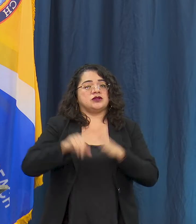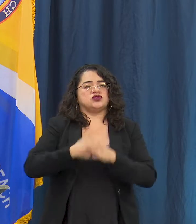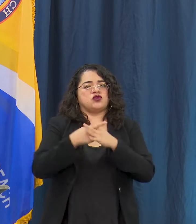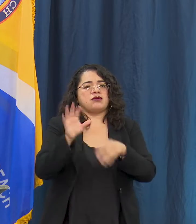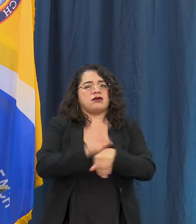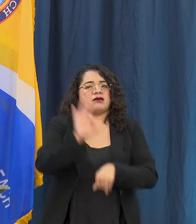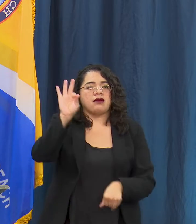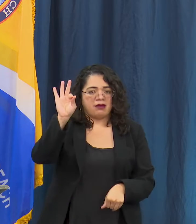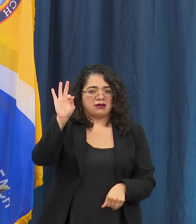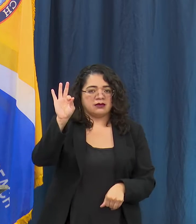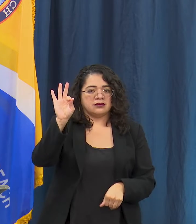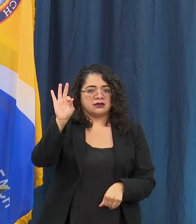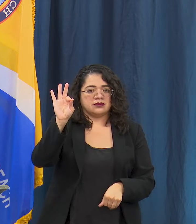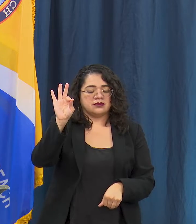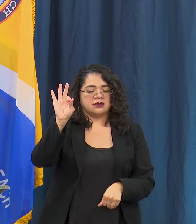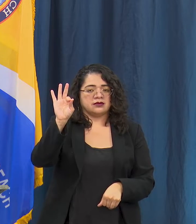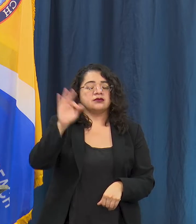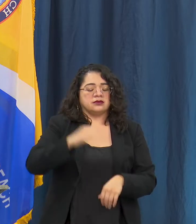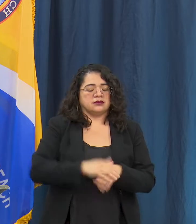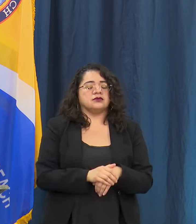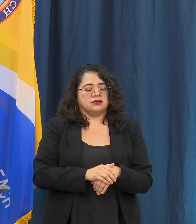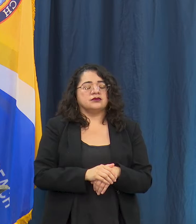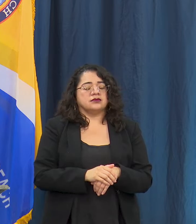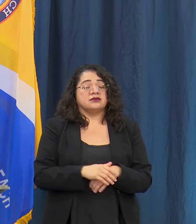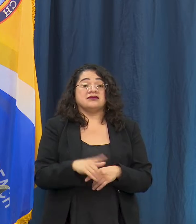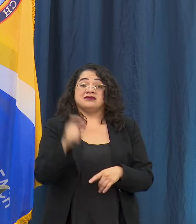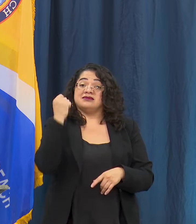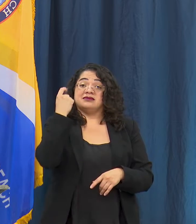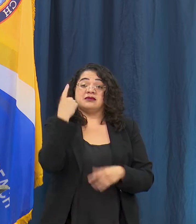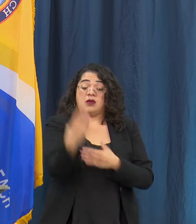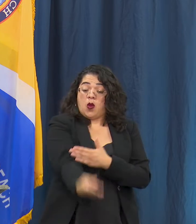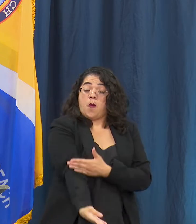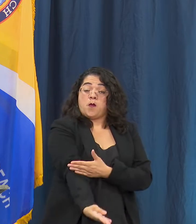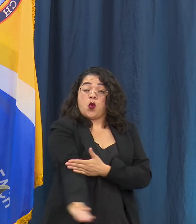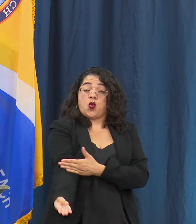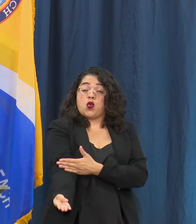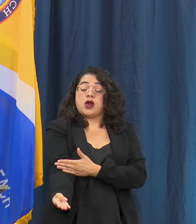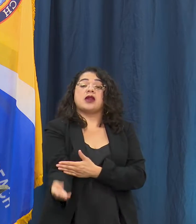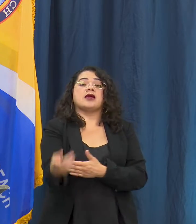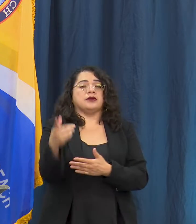and these curfew decisions are made every morning by the Long Beach Police